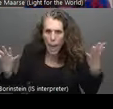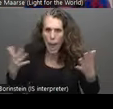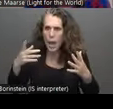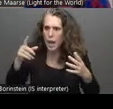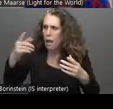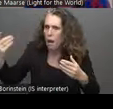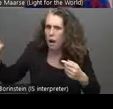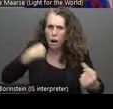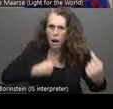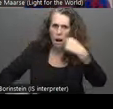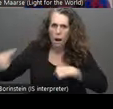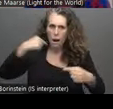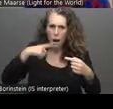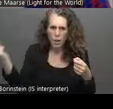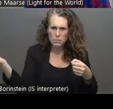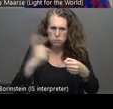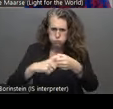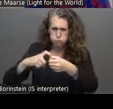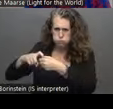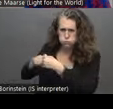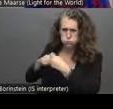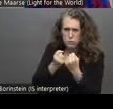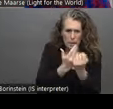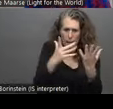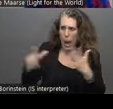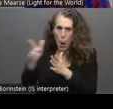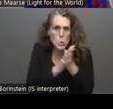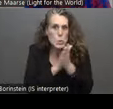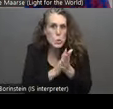to learn more about disability inclusion. 15:31:12 So that's when we came up with this